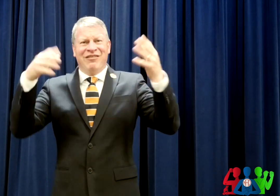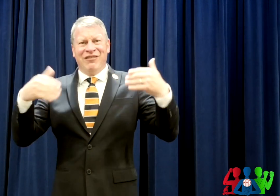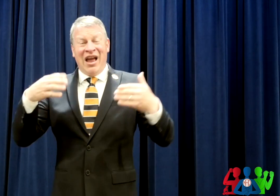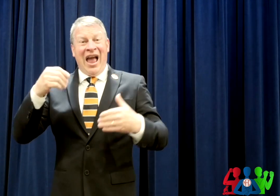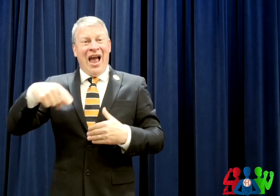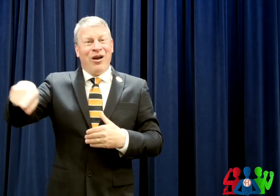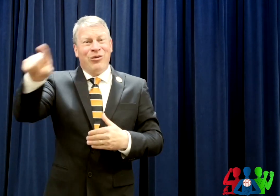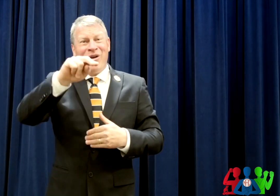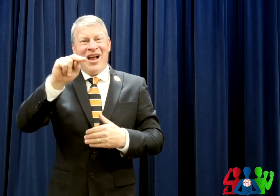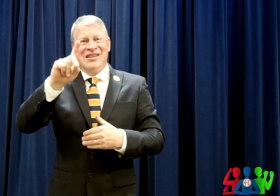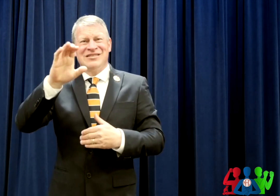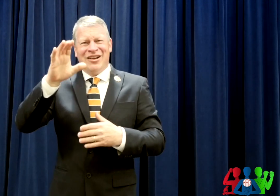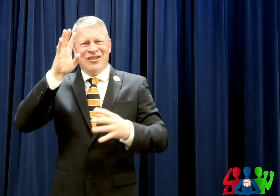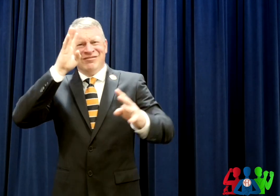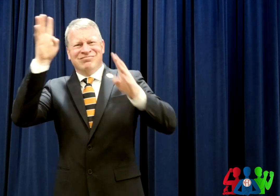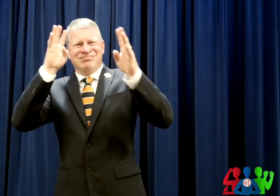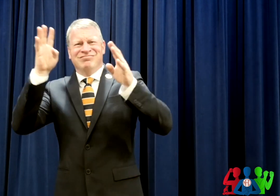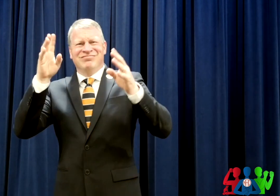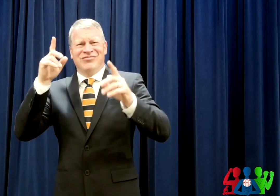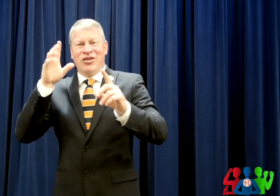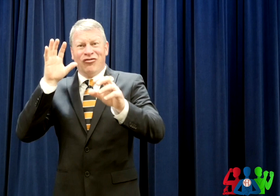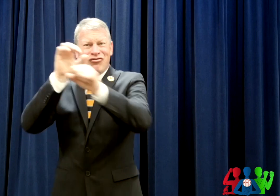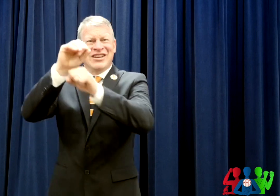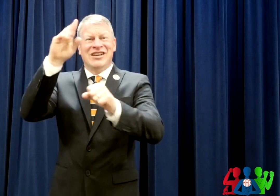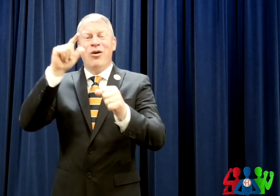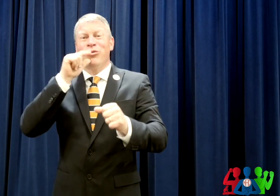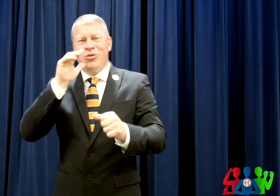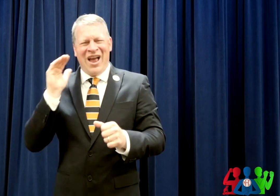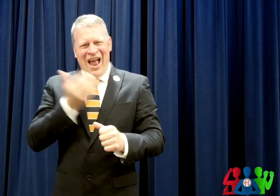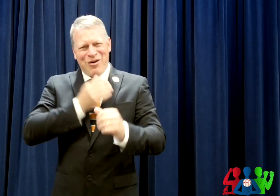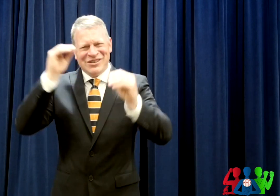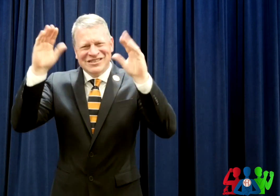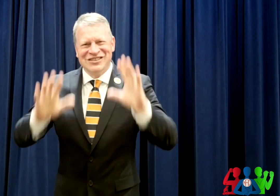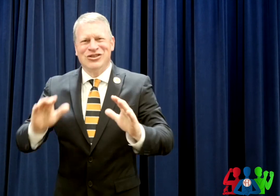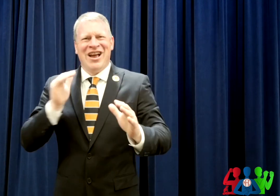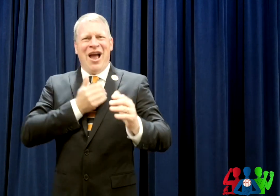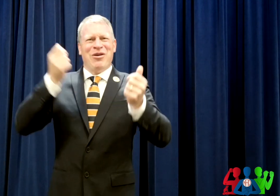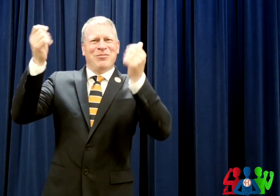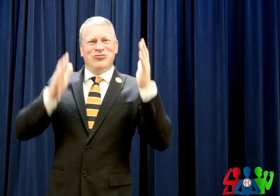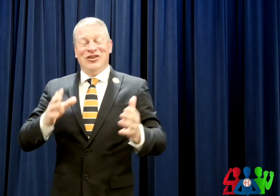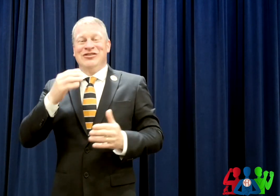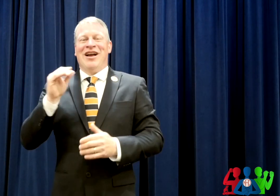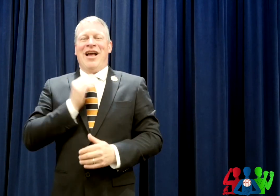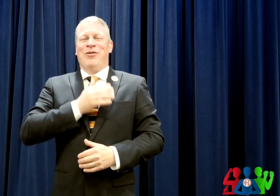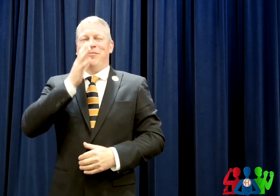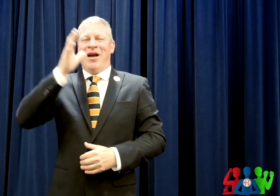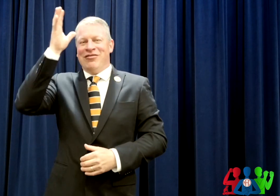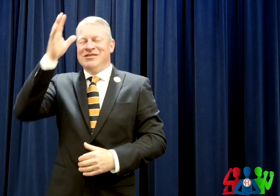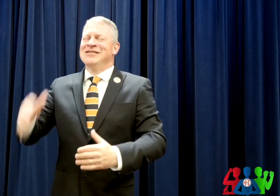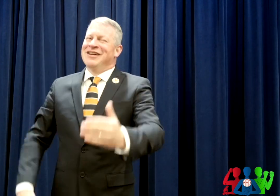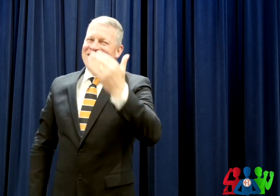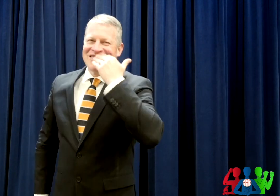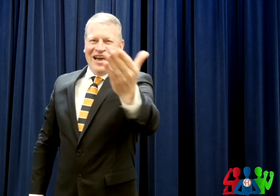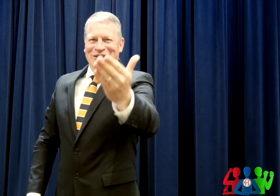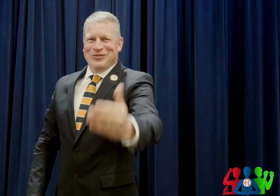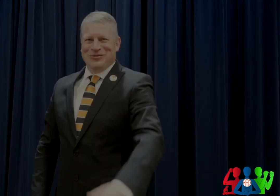we reach our communities and NDEC has done that for our instructors, administrators, and parents. Thank you.